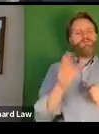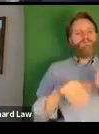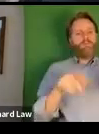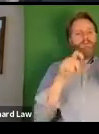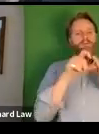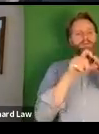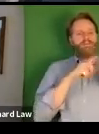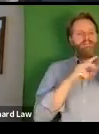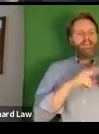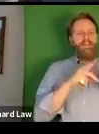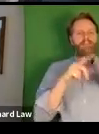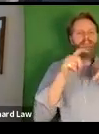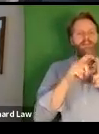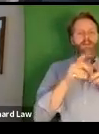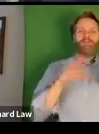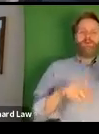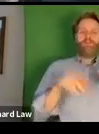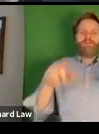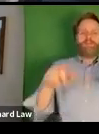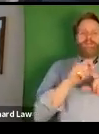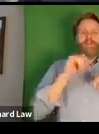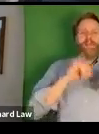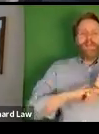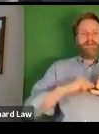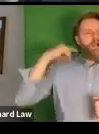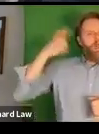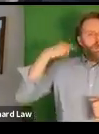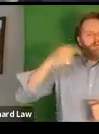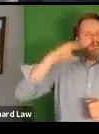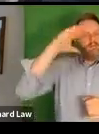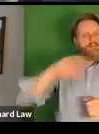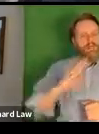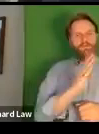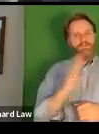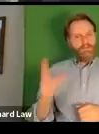southeast and he says I see from the latest missive sent by the Oracle team